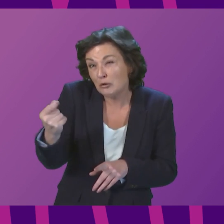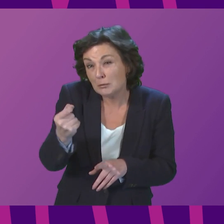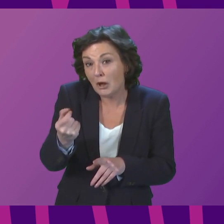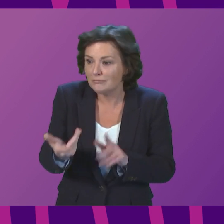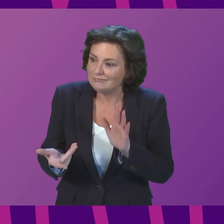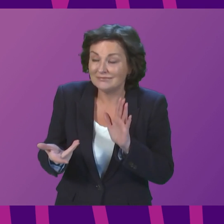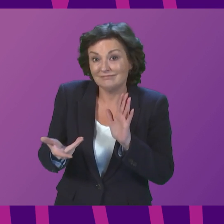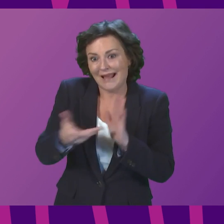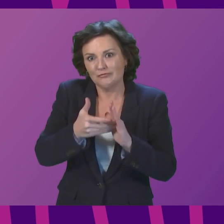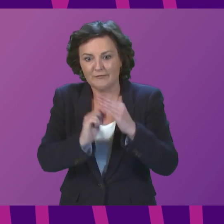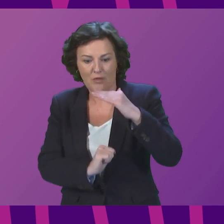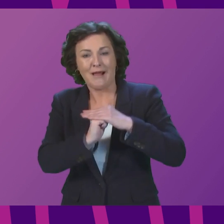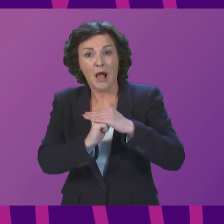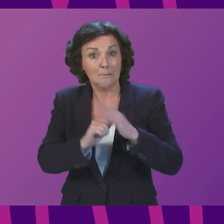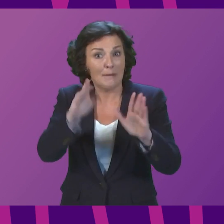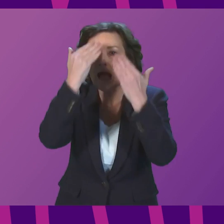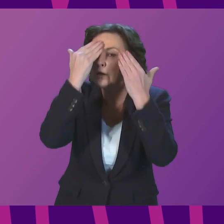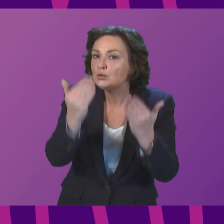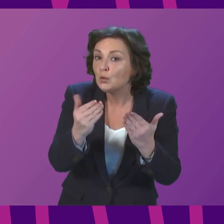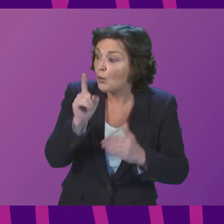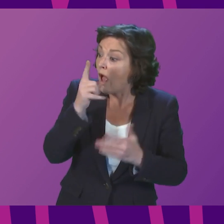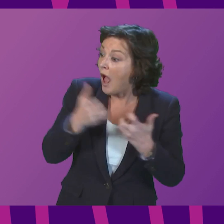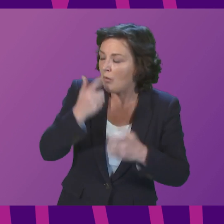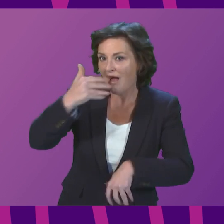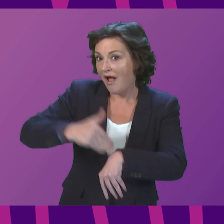I also do not yet know what the position on consequentials will be, but I give the commitment,